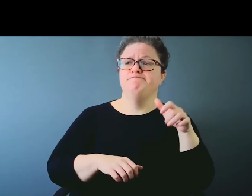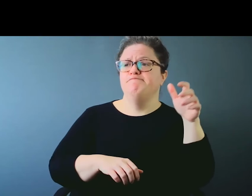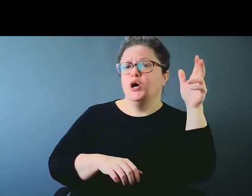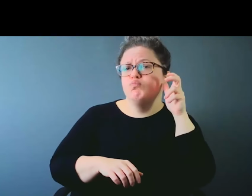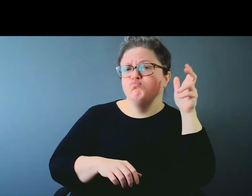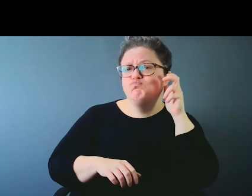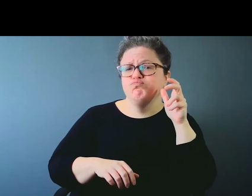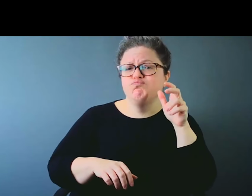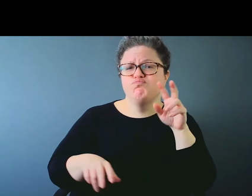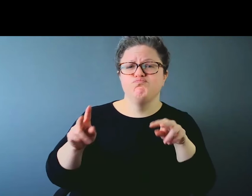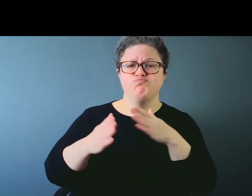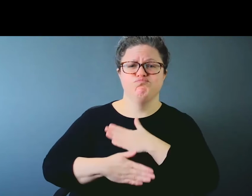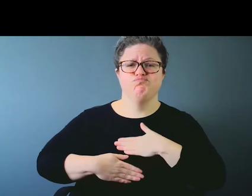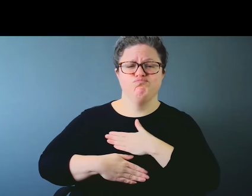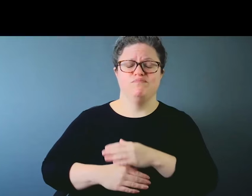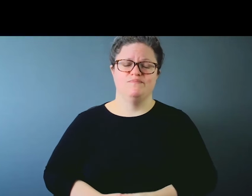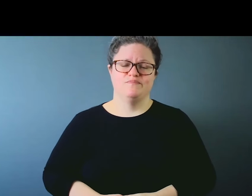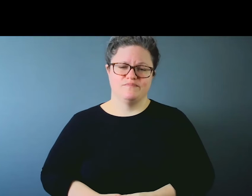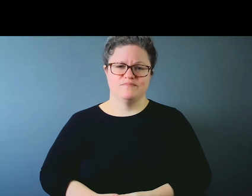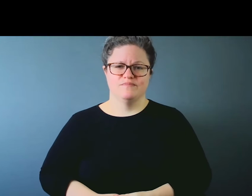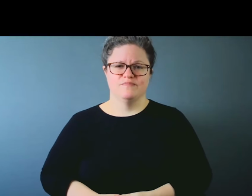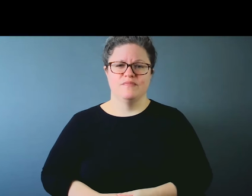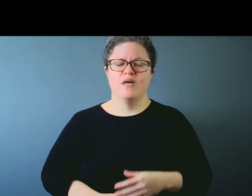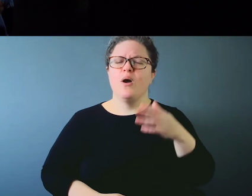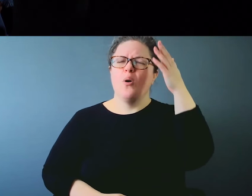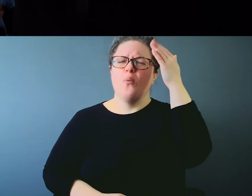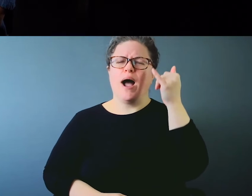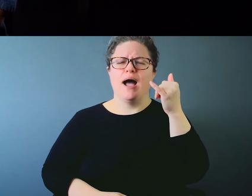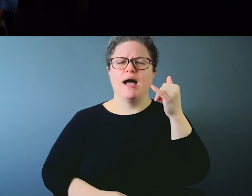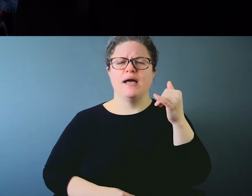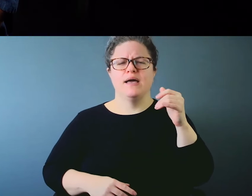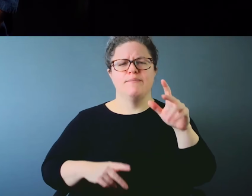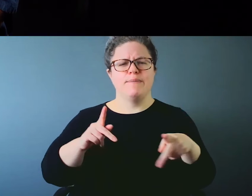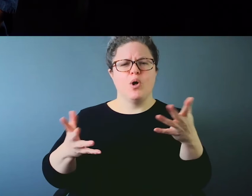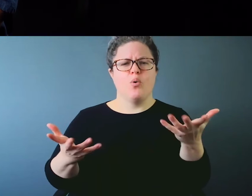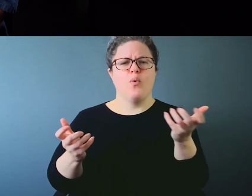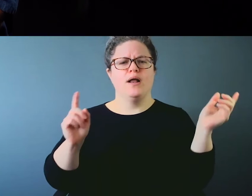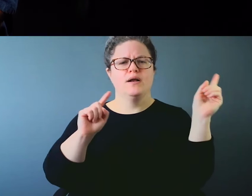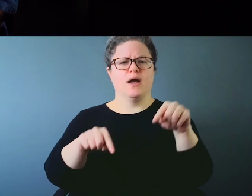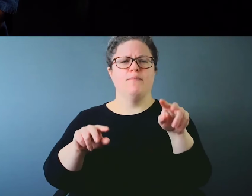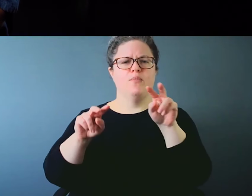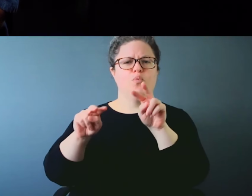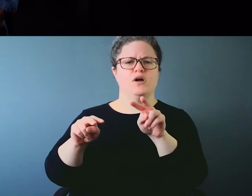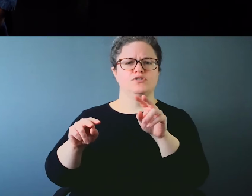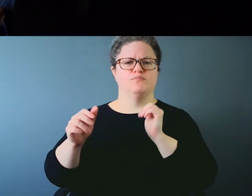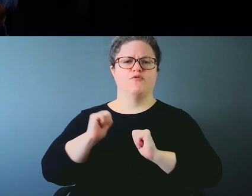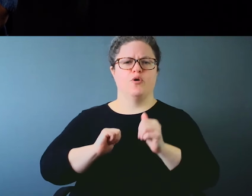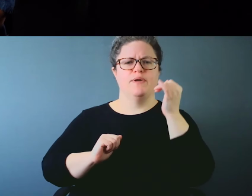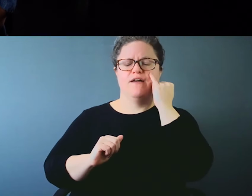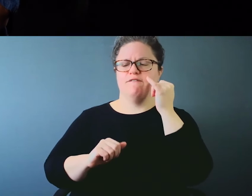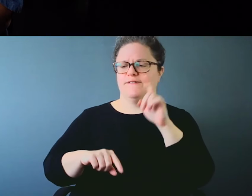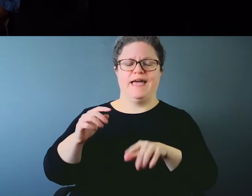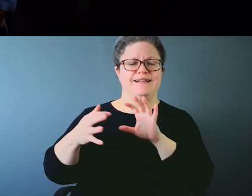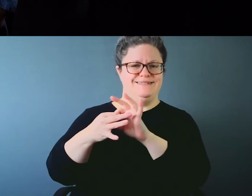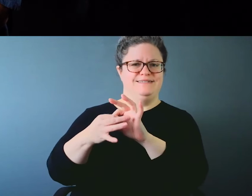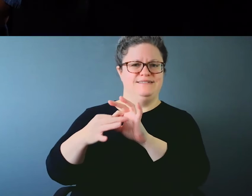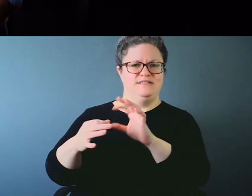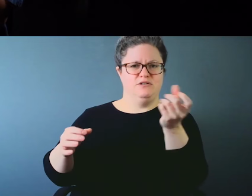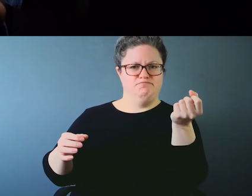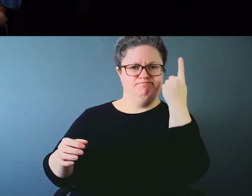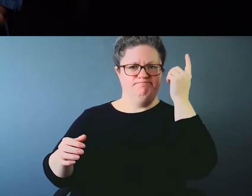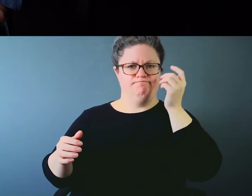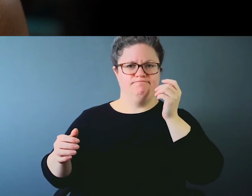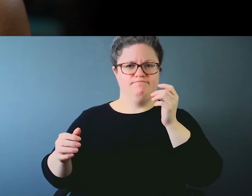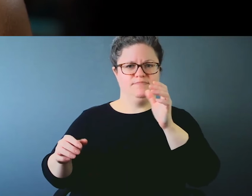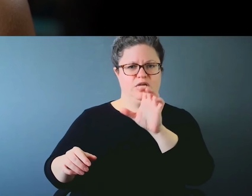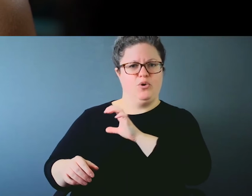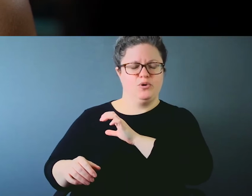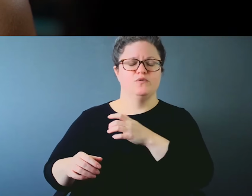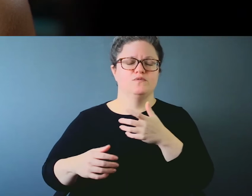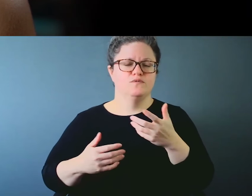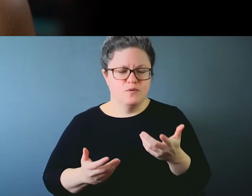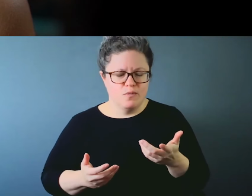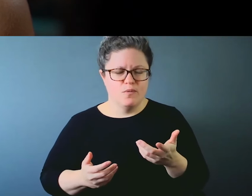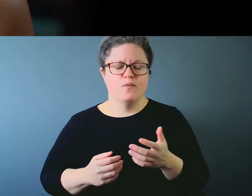Why would certain people want to come see a story that also has nothing to really do with them? So the other factor was